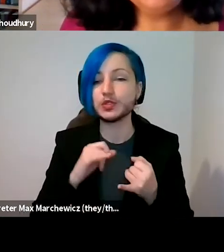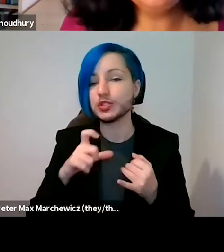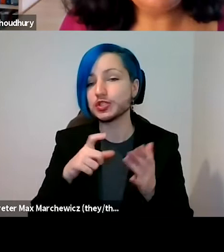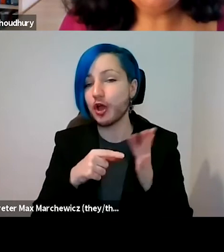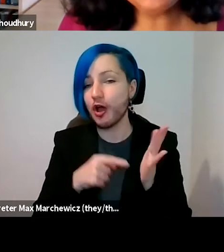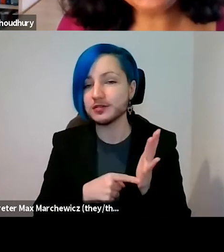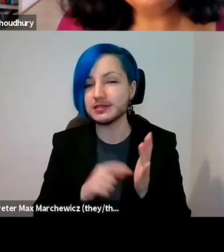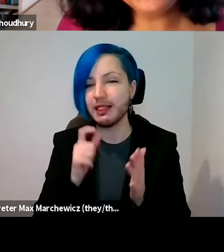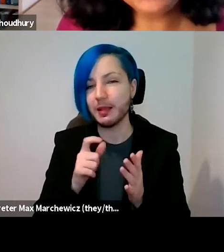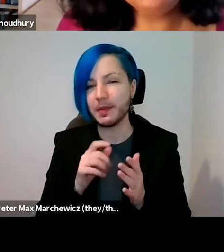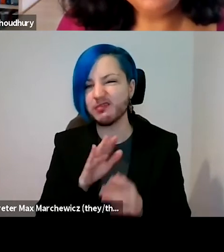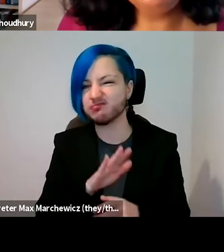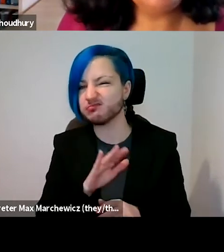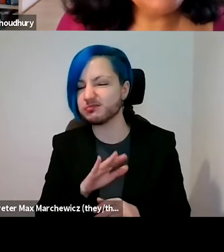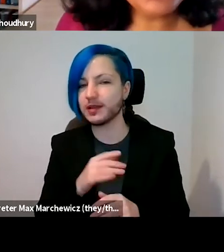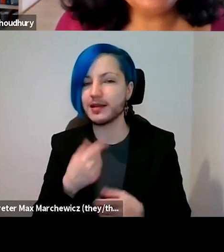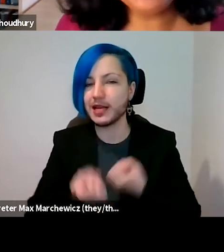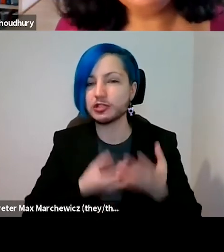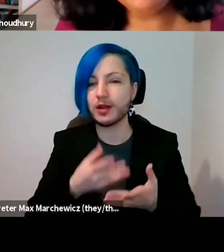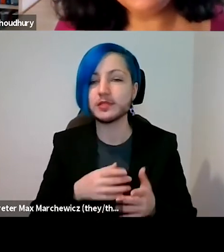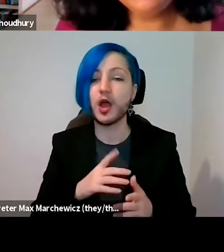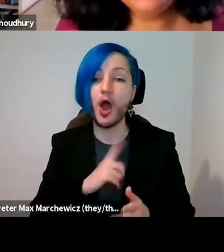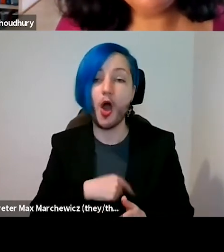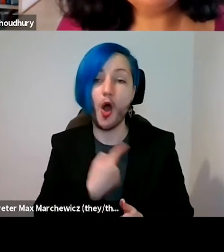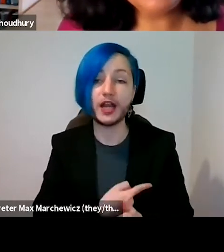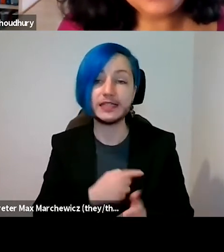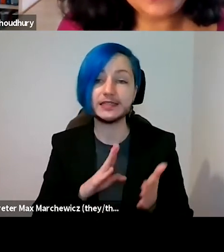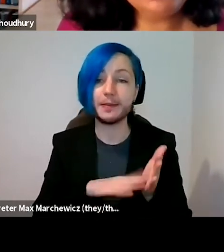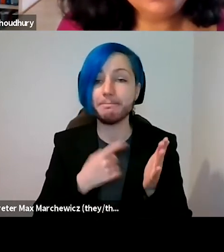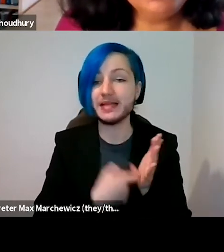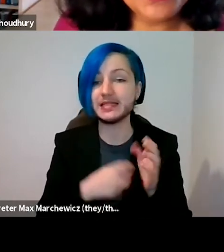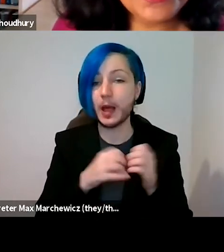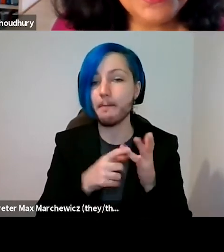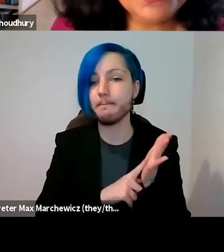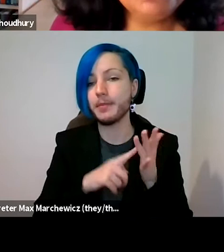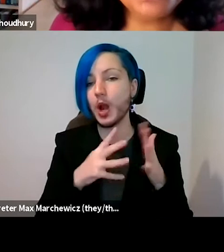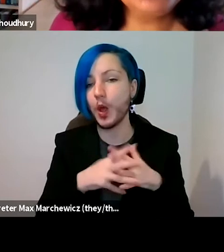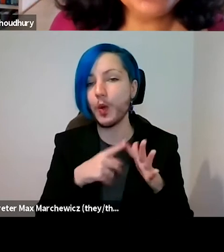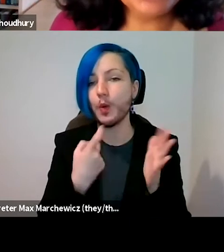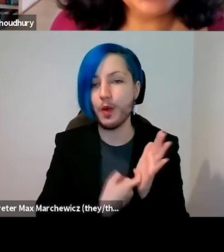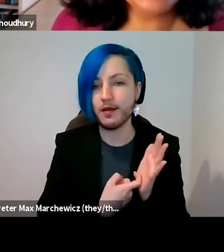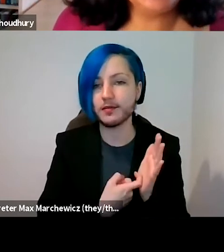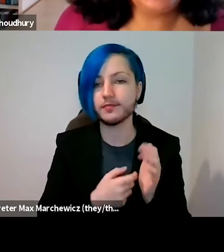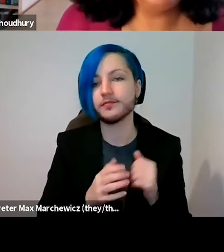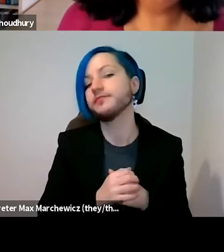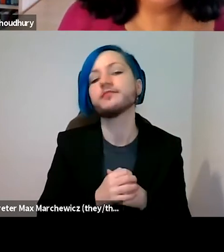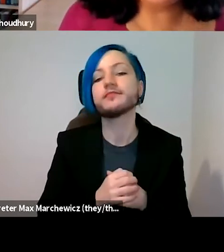honest Mrs. Blower for the first time admitted into this version of society,